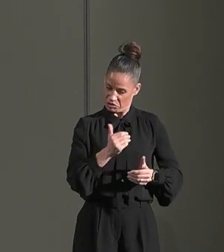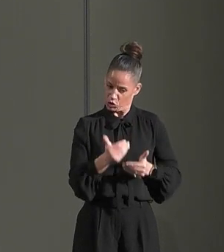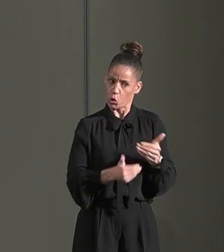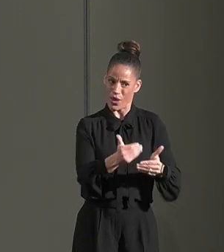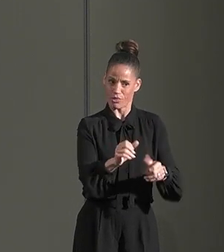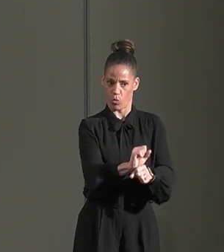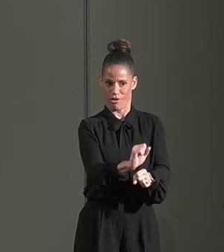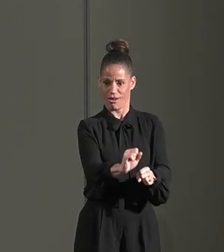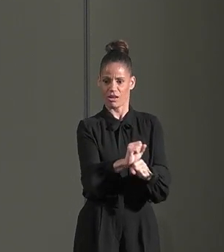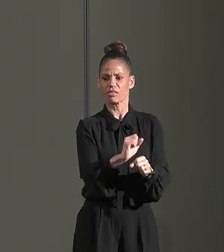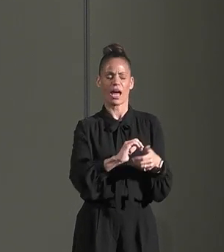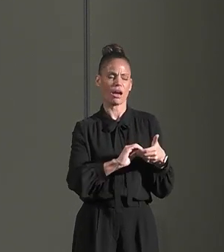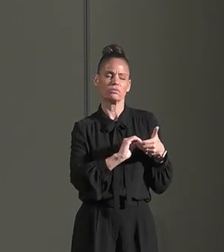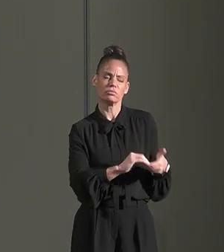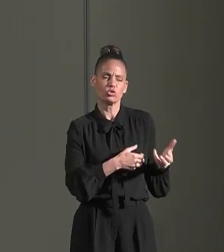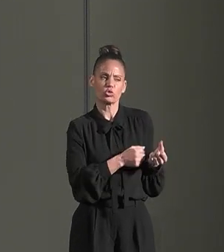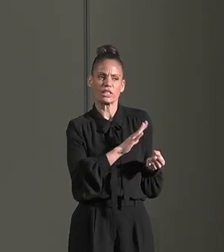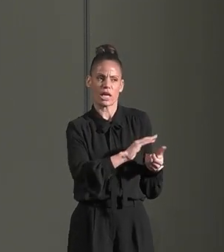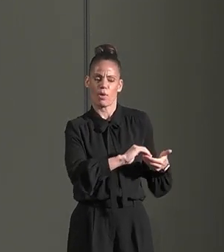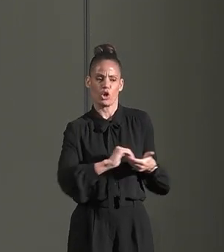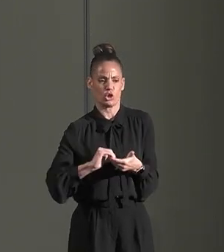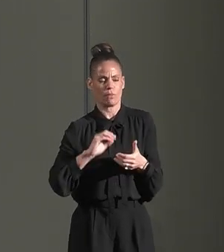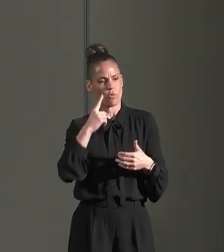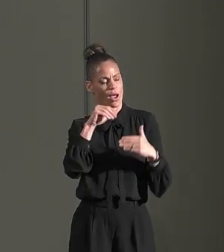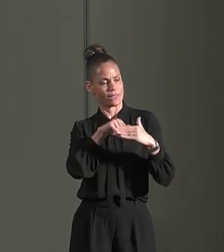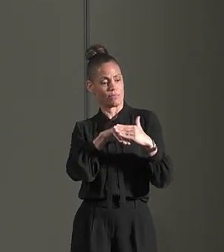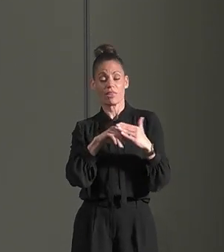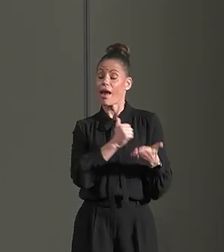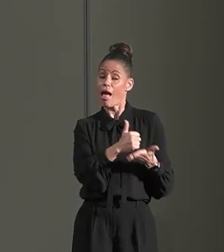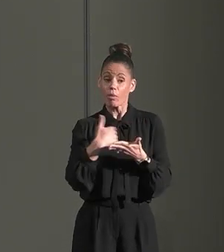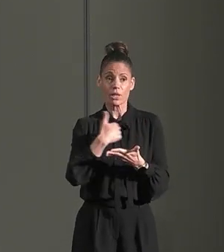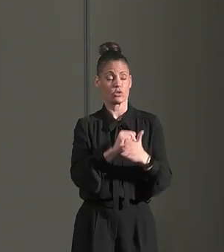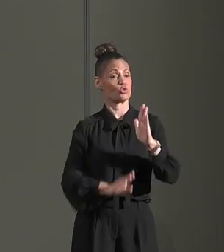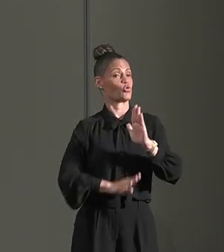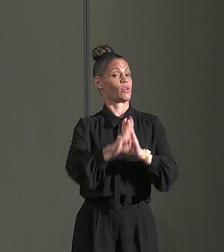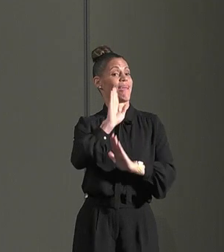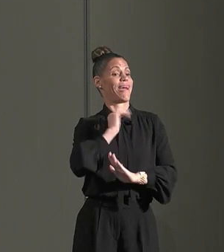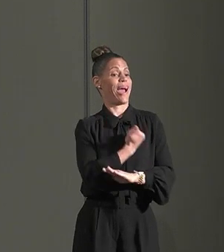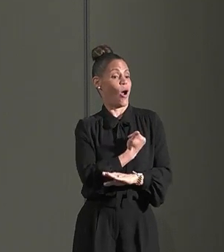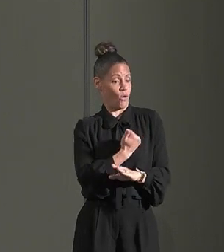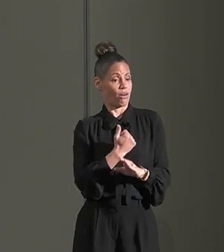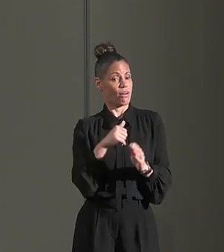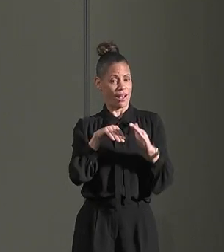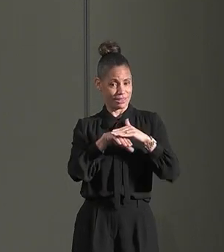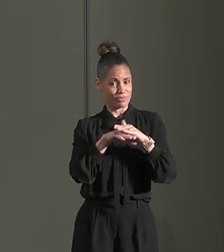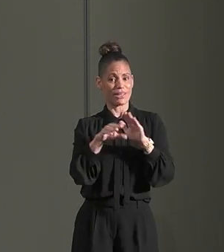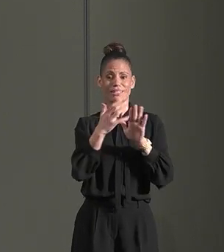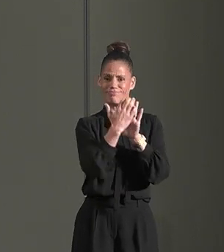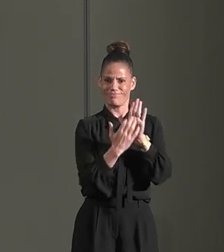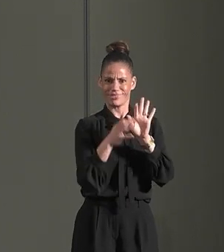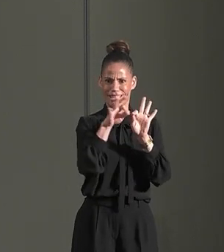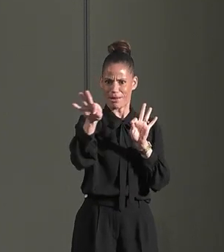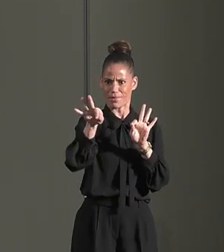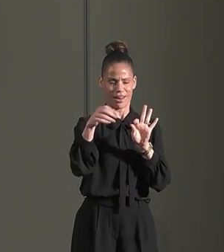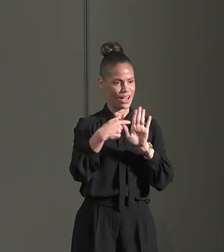help us navigate the complexity and create the accessibility statement and help us understand